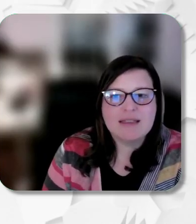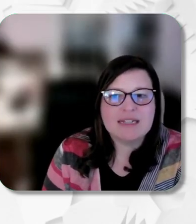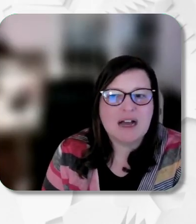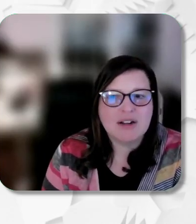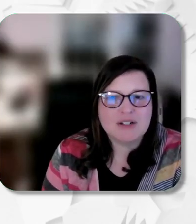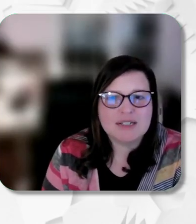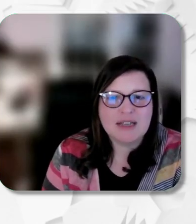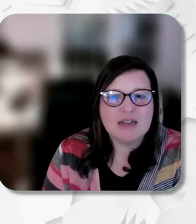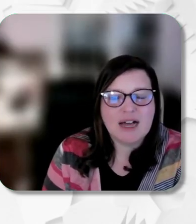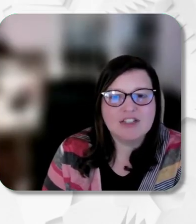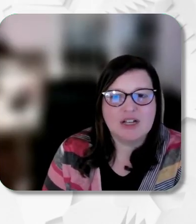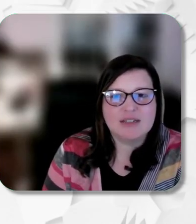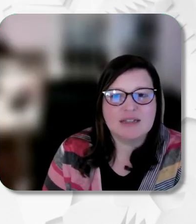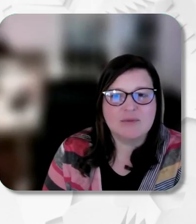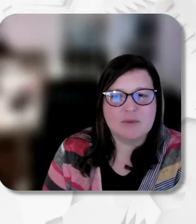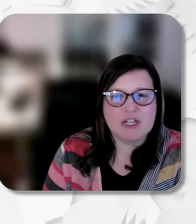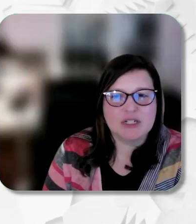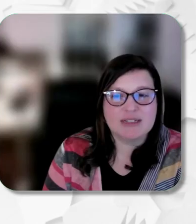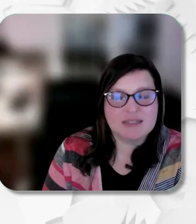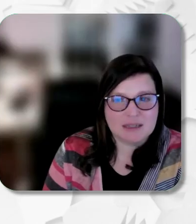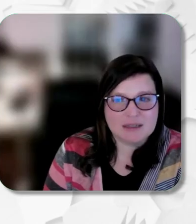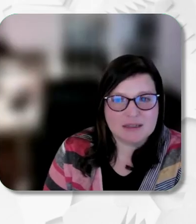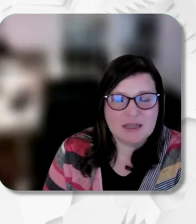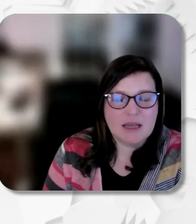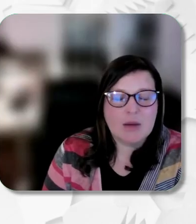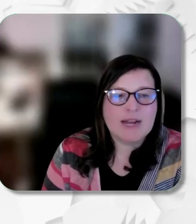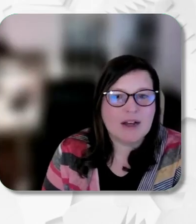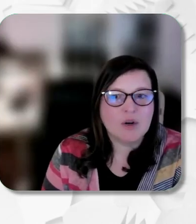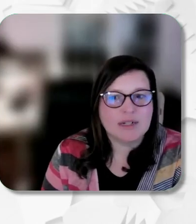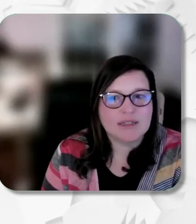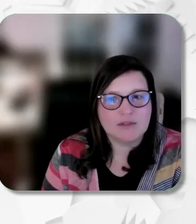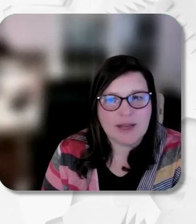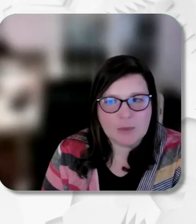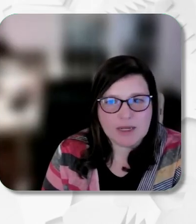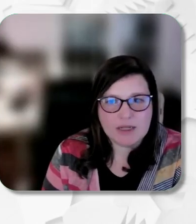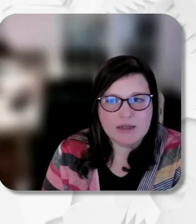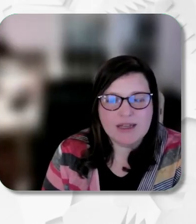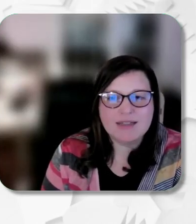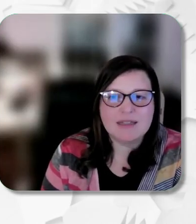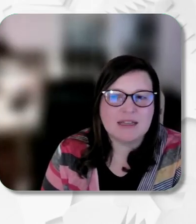They need to understand not just that information exists but how to critically evaluate it to think